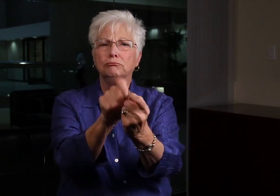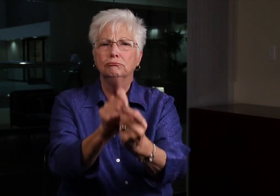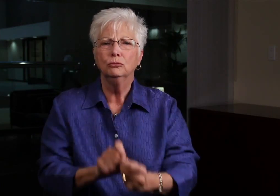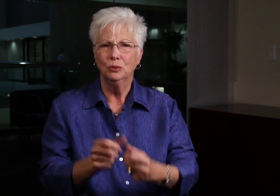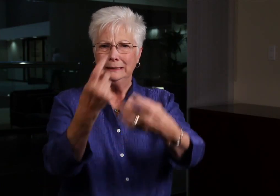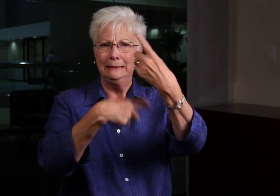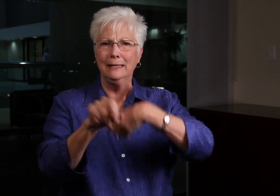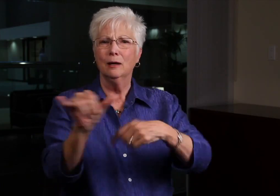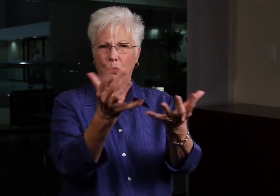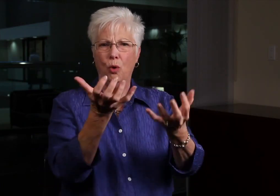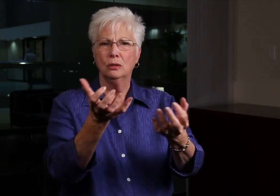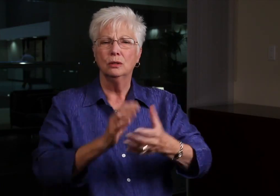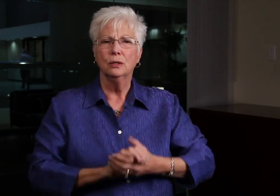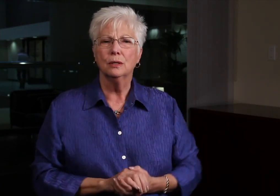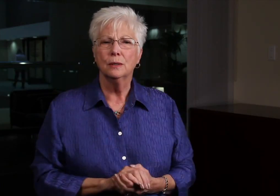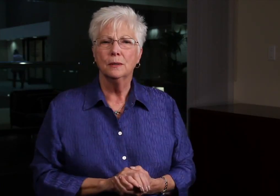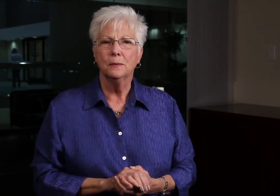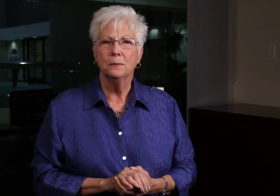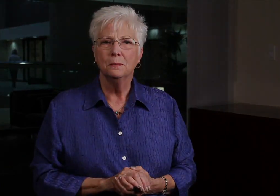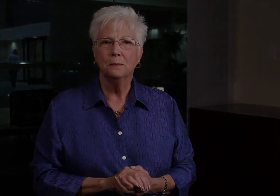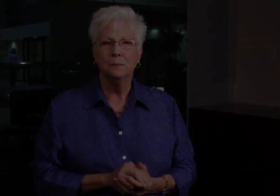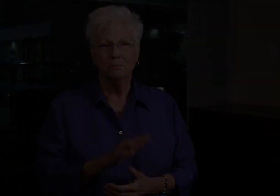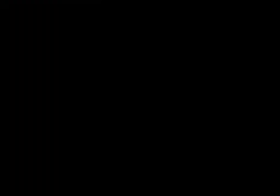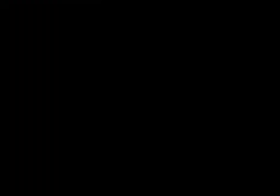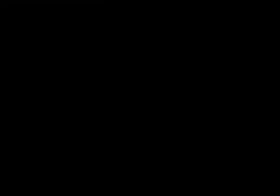with my signs as I would like to be.